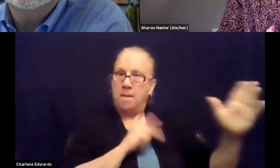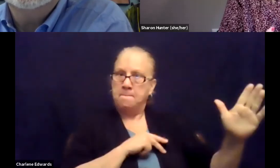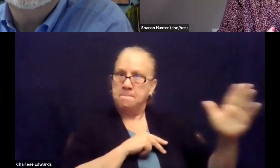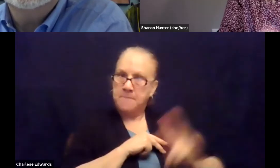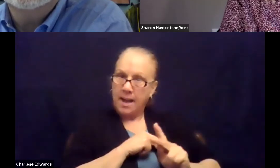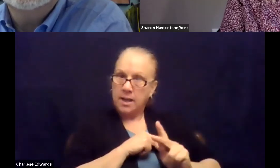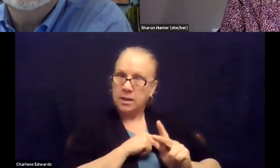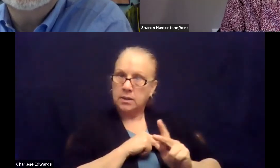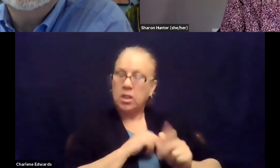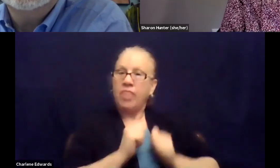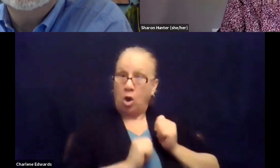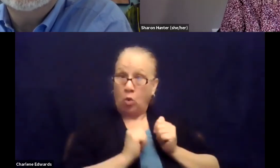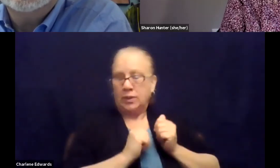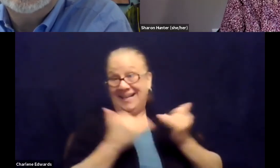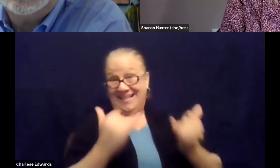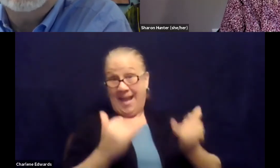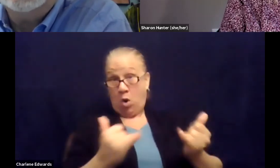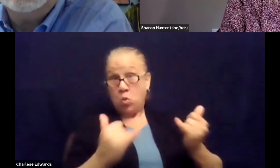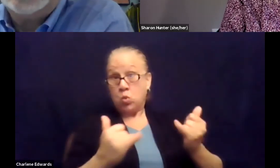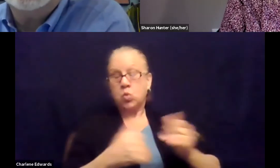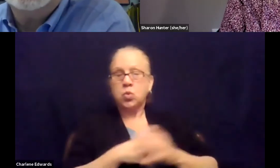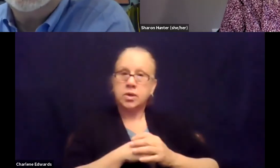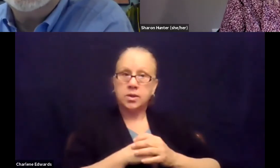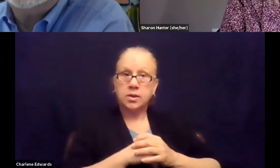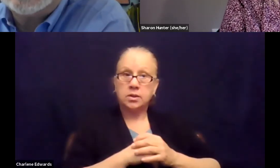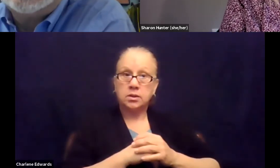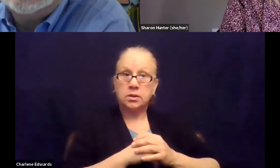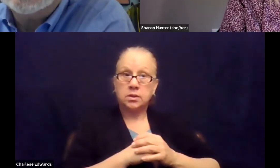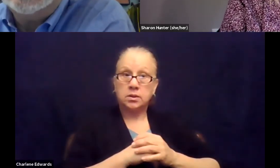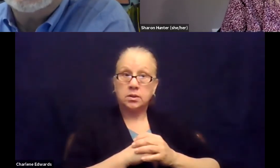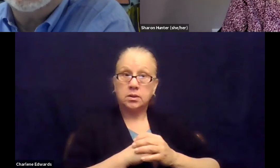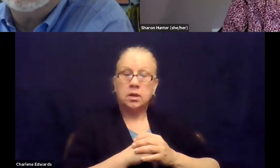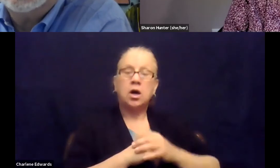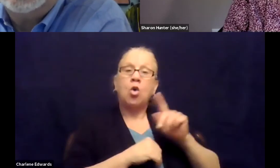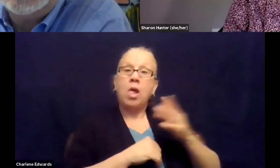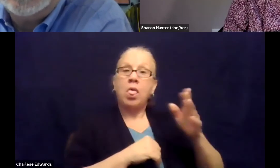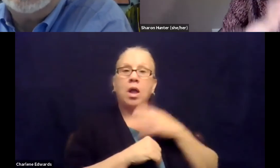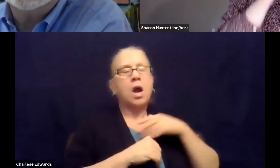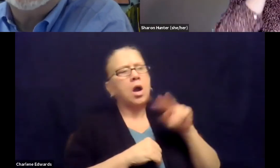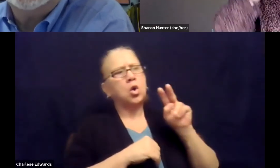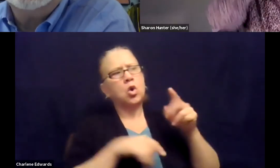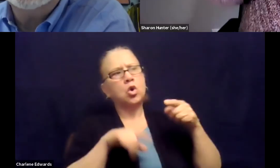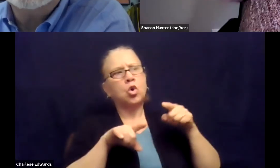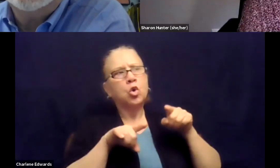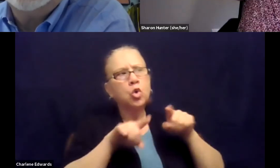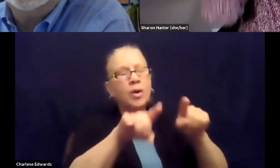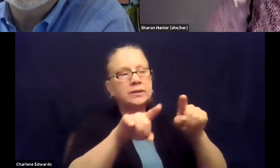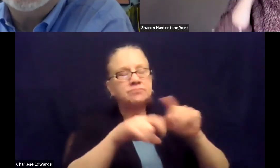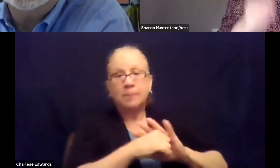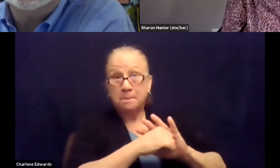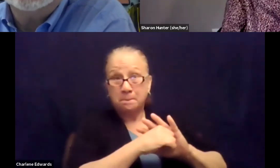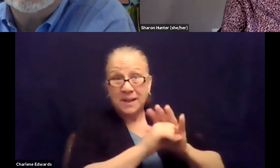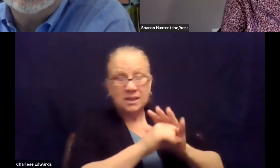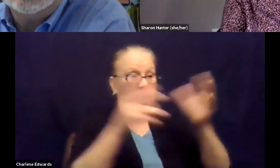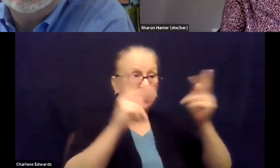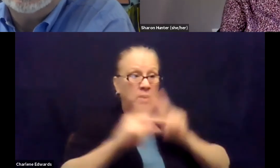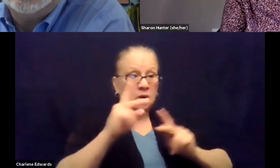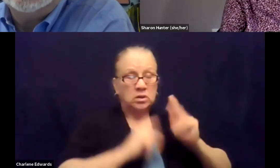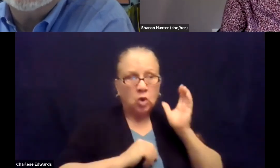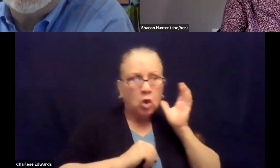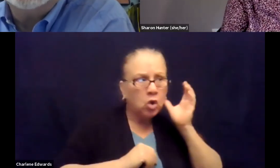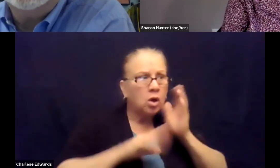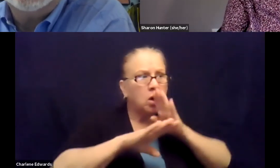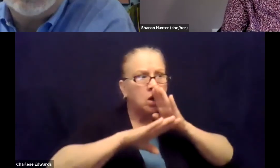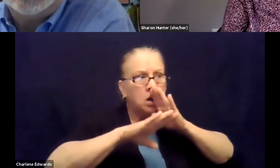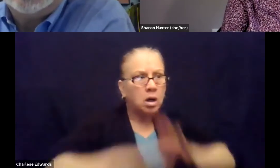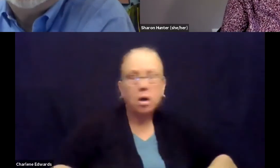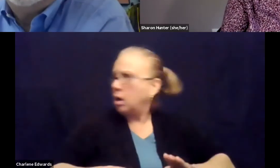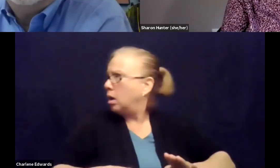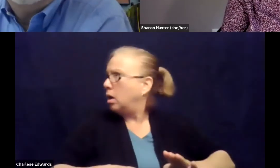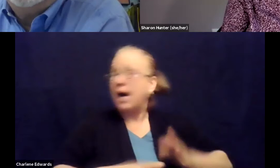I saw a lot of groups went silent. They stopped communicating. This said,